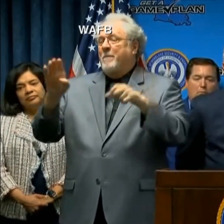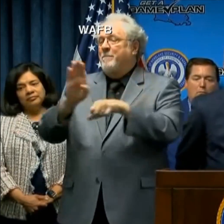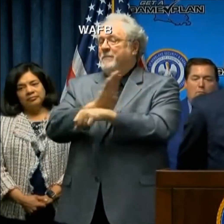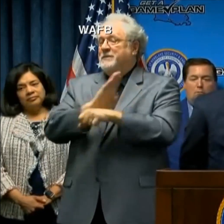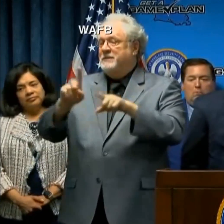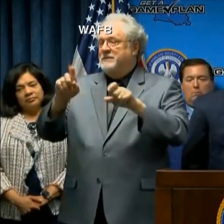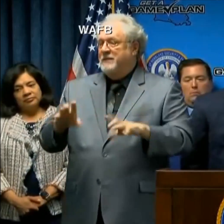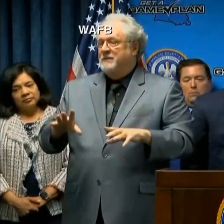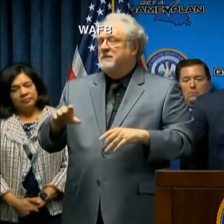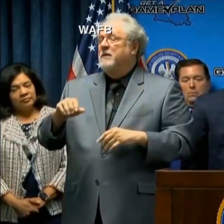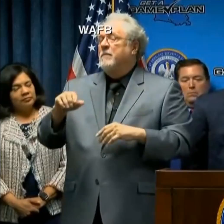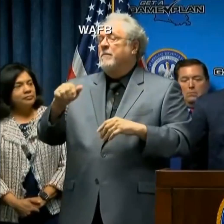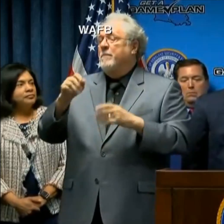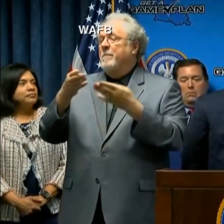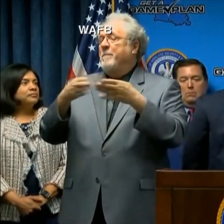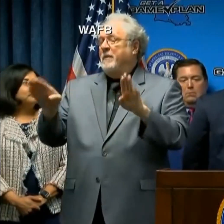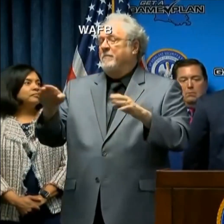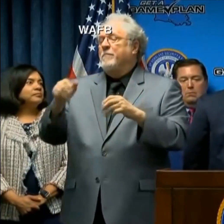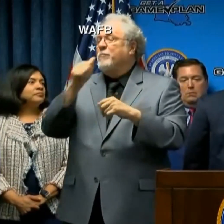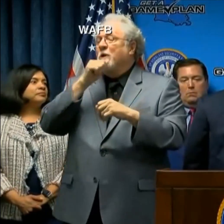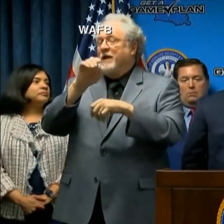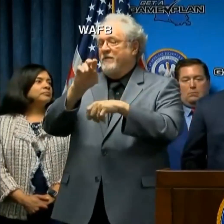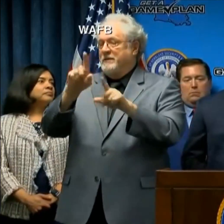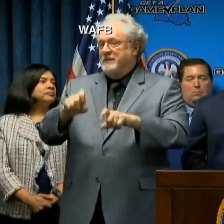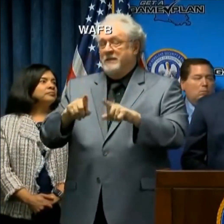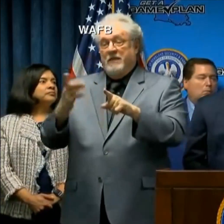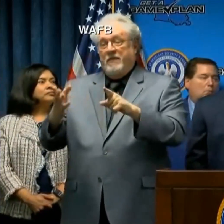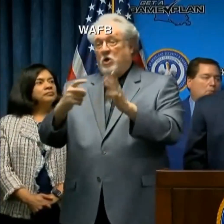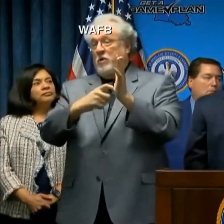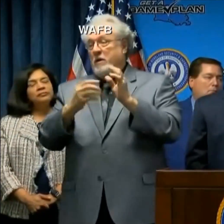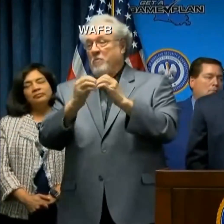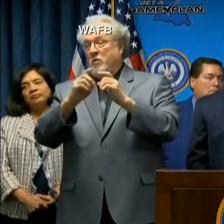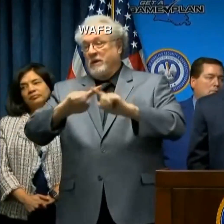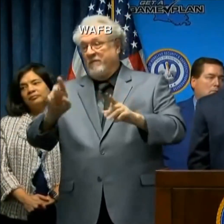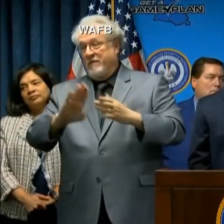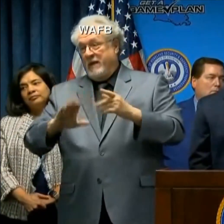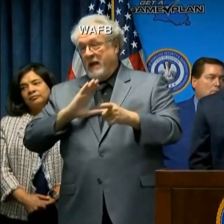their criteria may be slightly different from ours but we are looking at not only